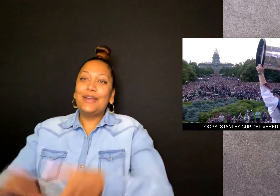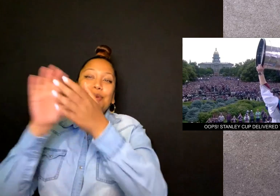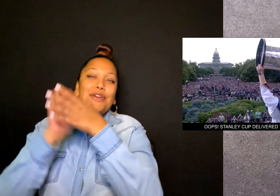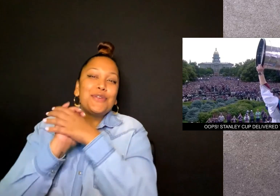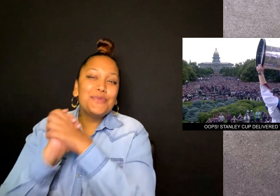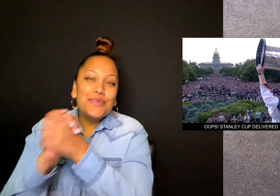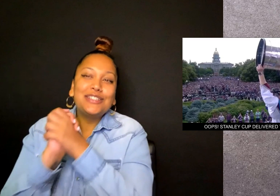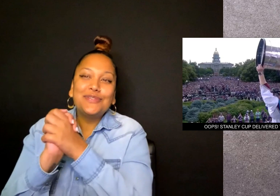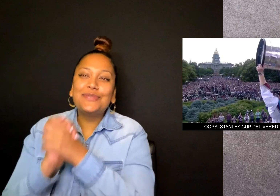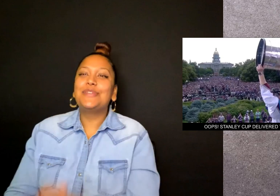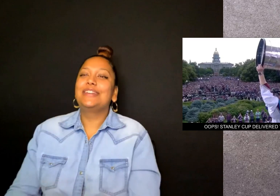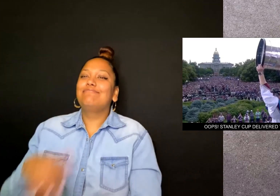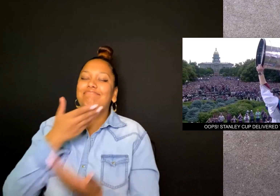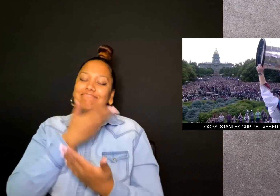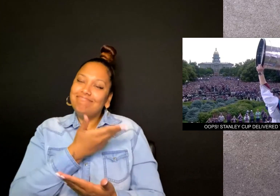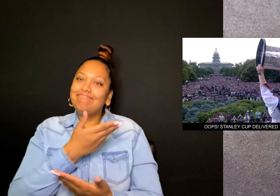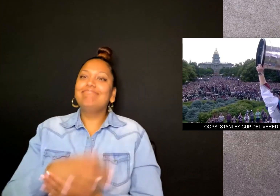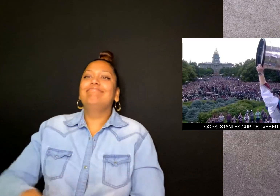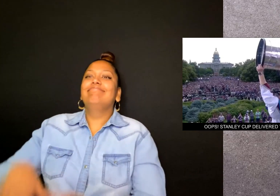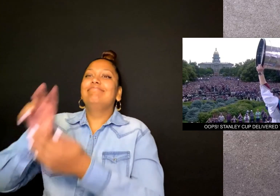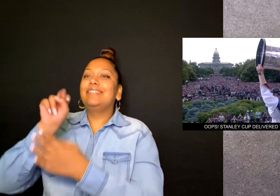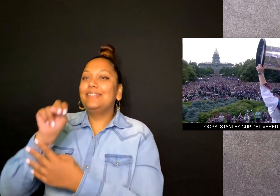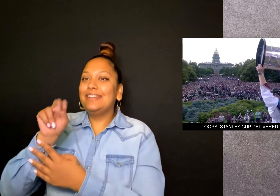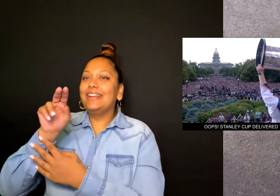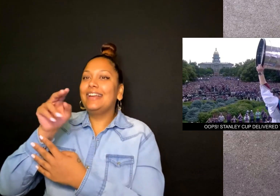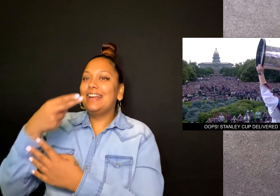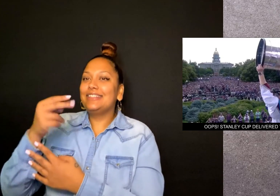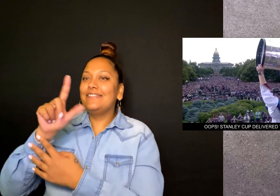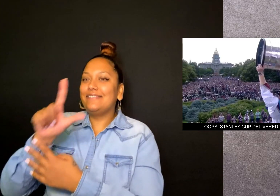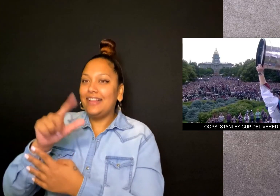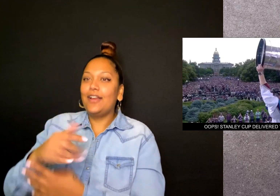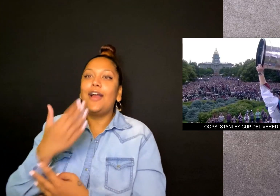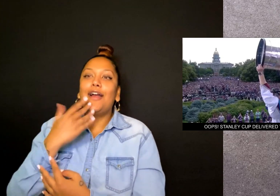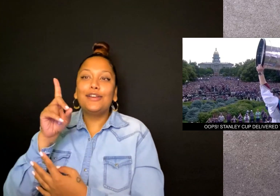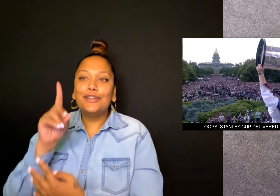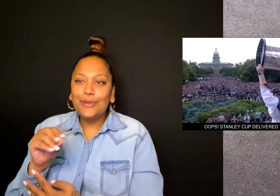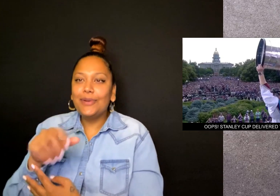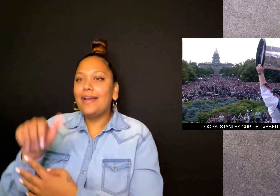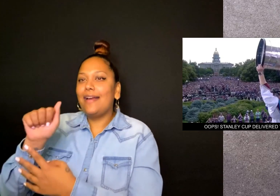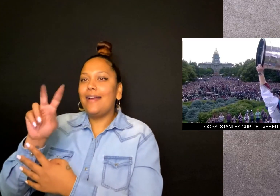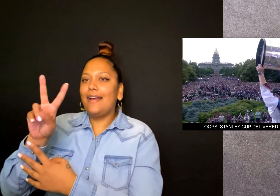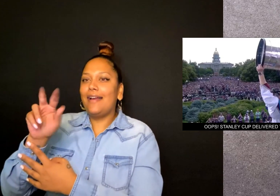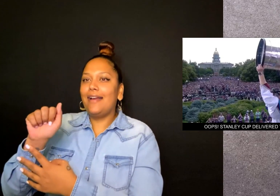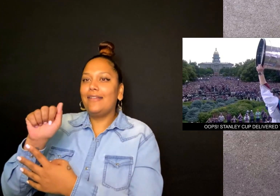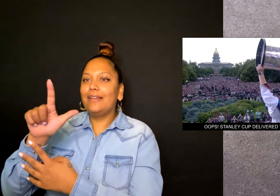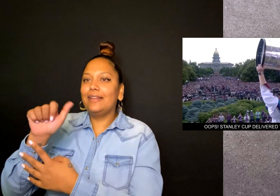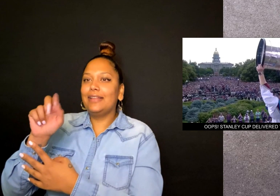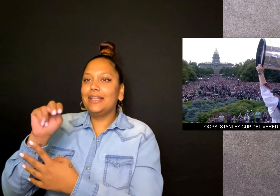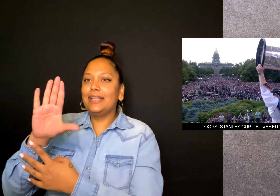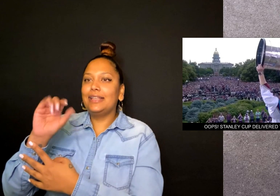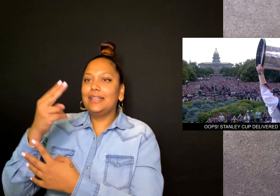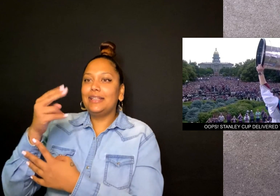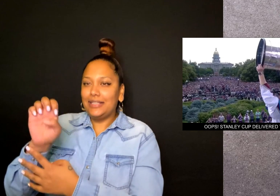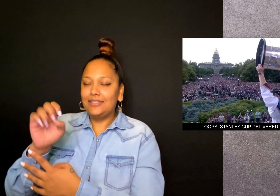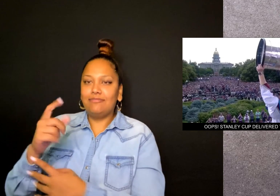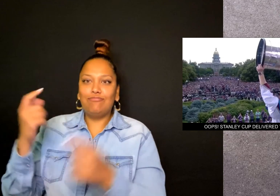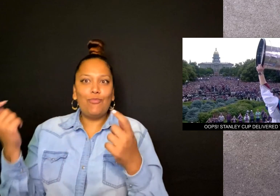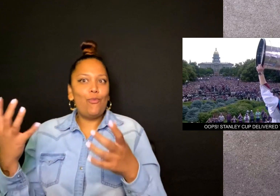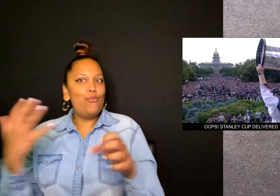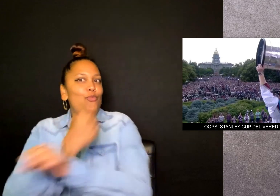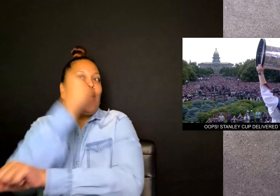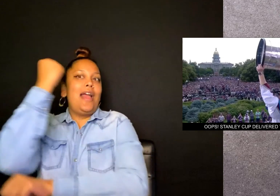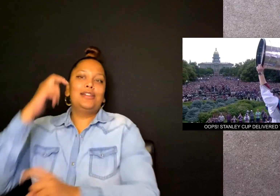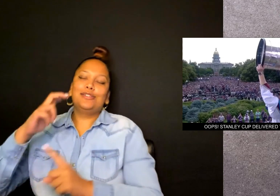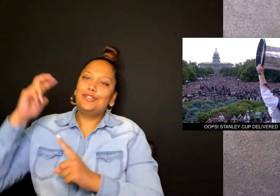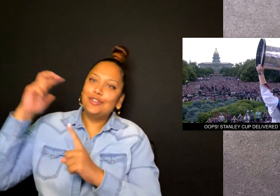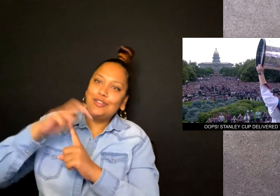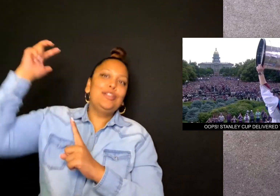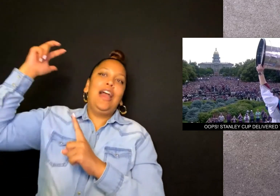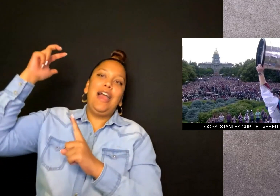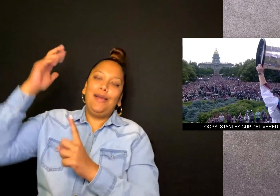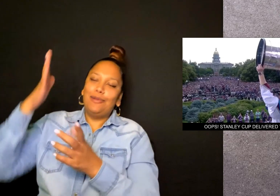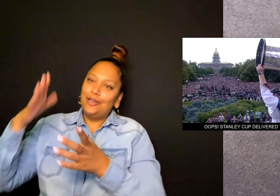congratulations to the NHL's Colorado Avalanche for winning the championship Stanley Cup